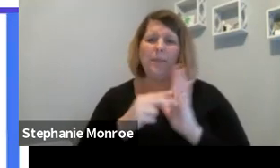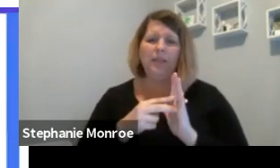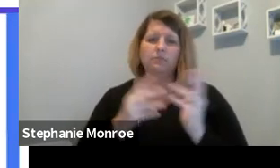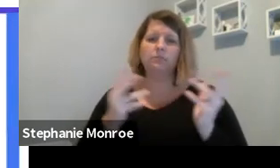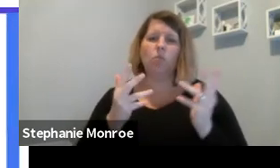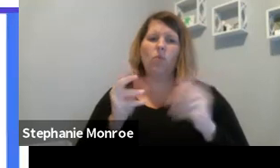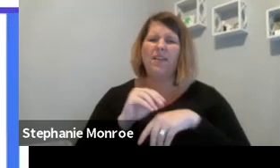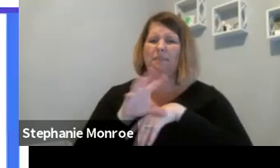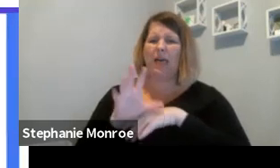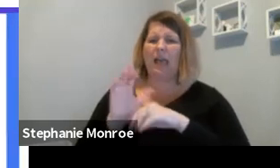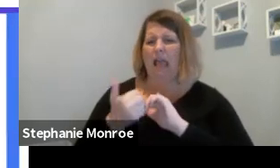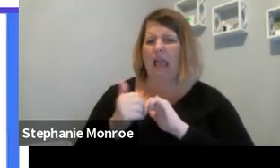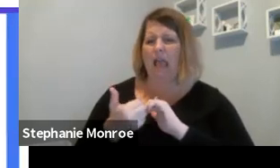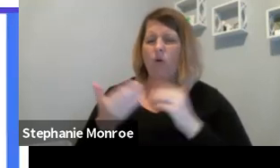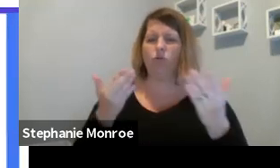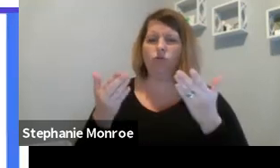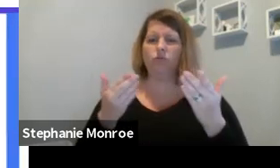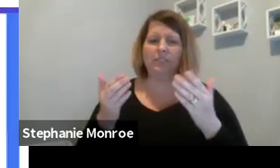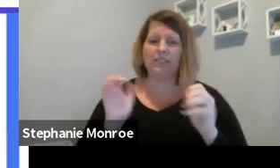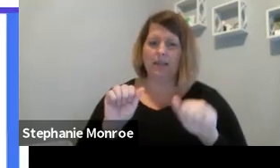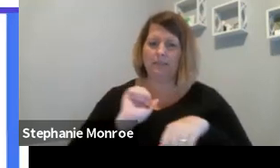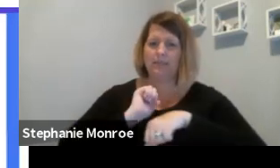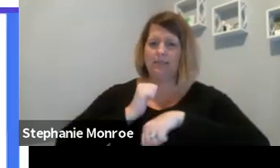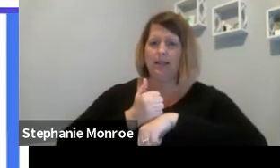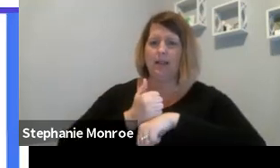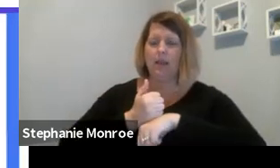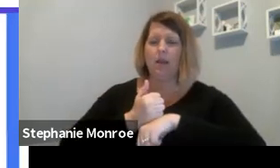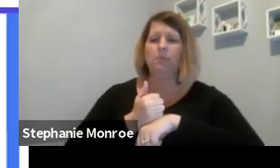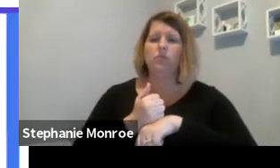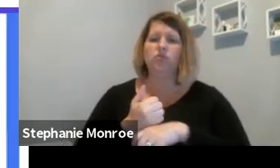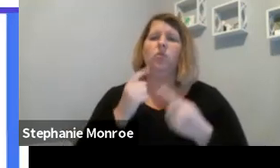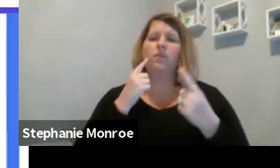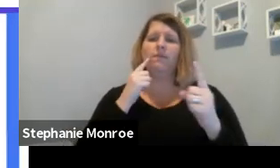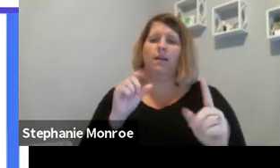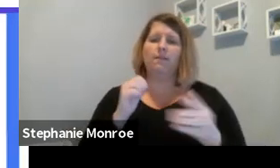How services can be set up to effectively help victims.